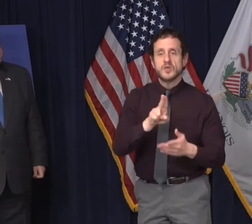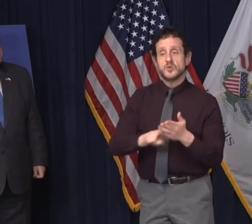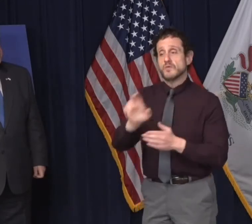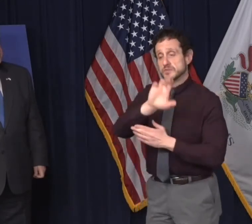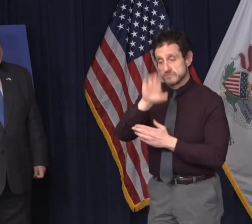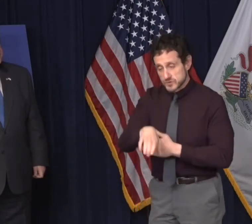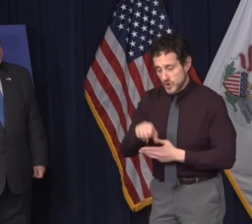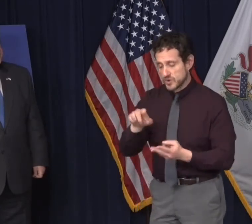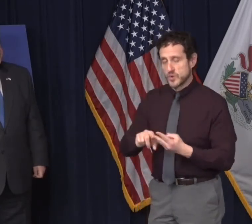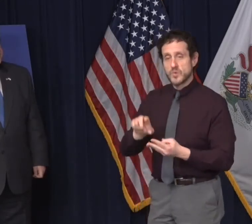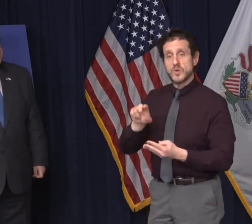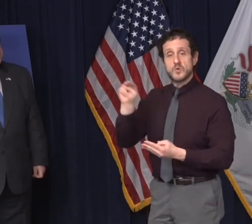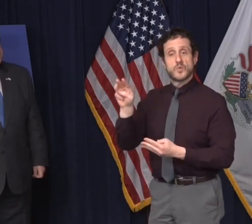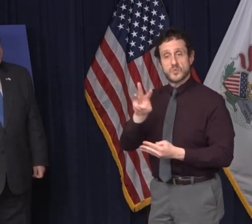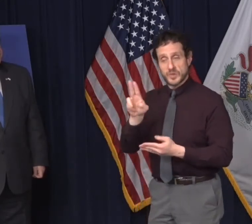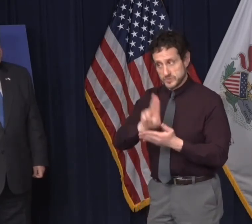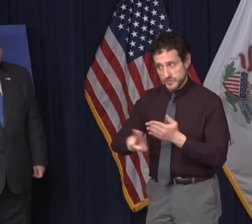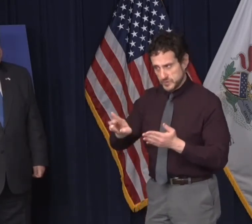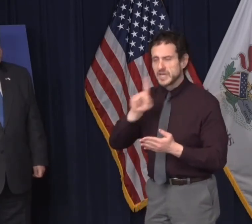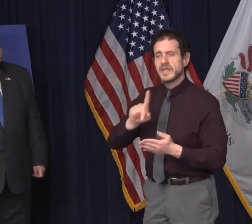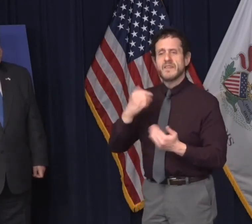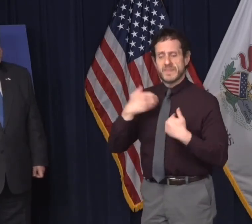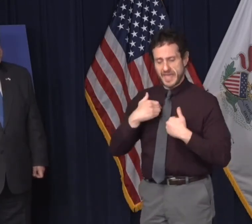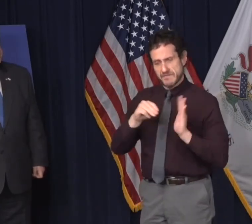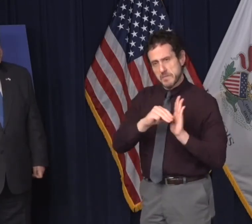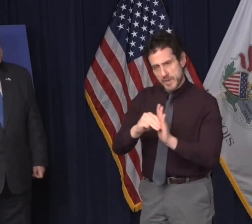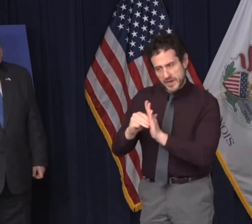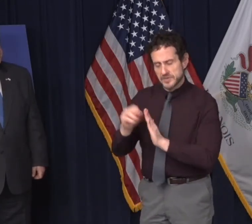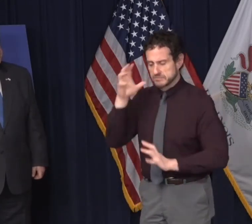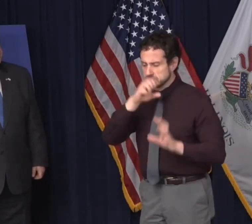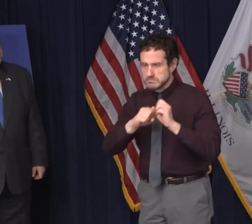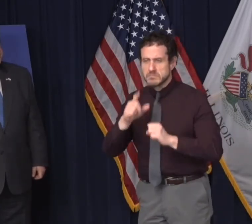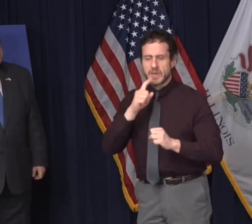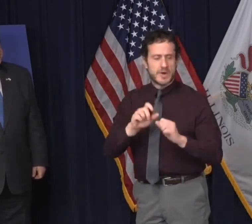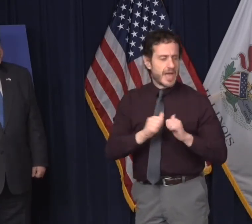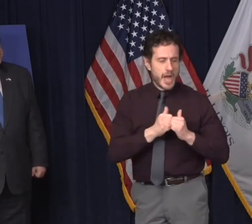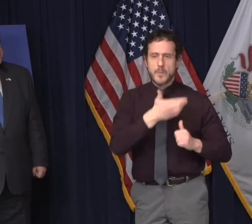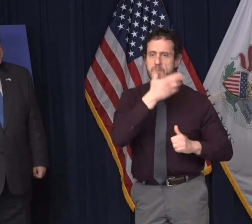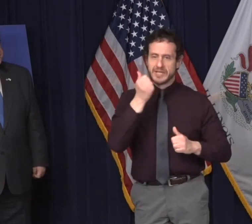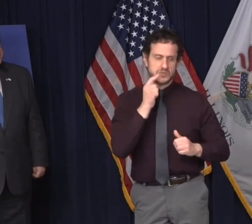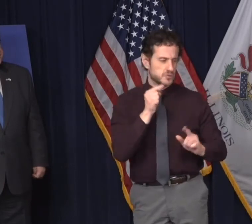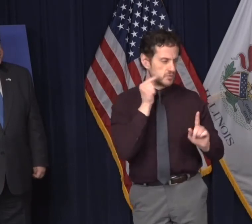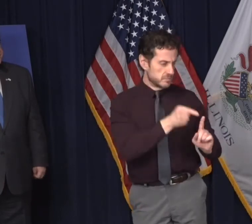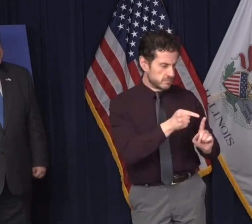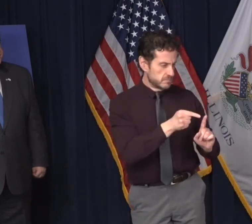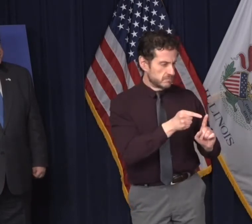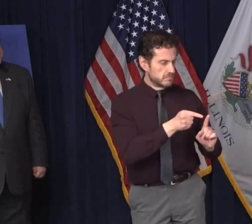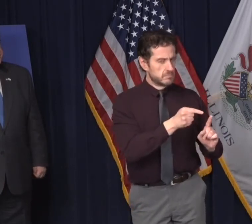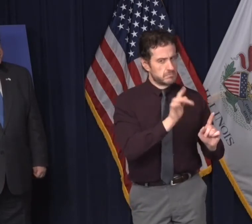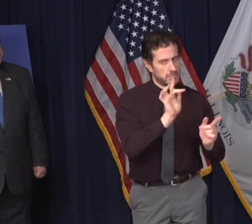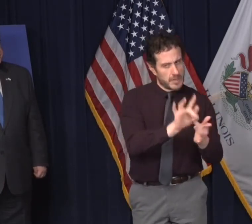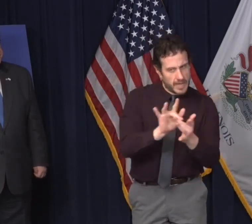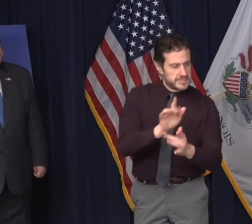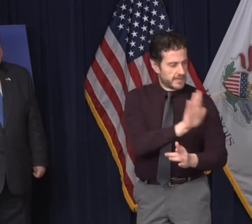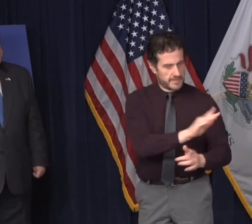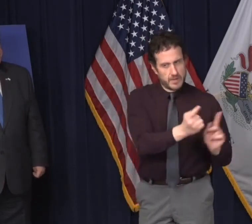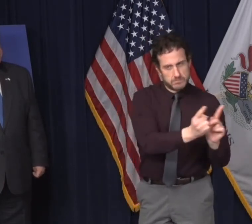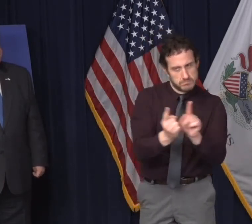UNIVERSITY OF CHICAGO, AND NORTHWESTERN WHO HAVE USED SIMULATION MODELS AND SIMPLE ASSUMPTIONS AROUND KEY CONTACT